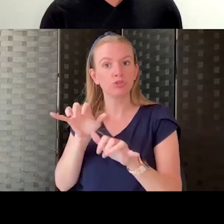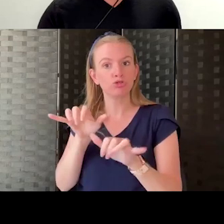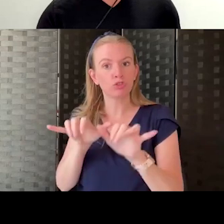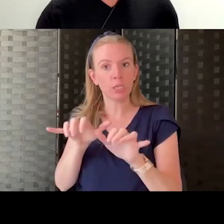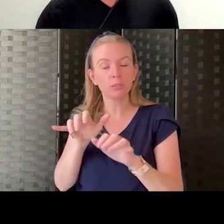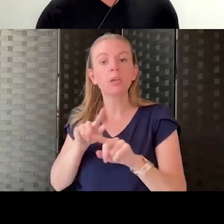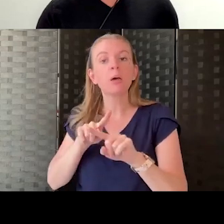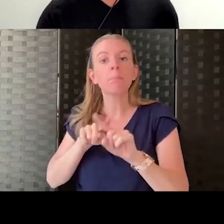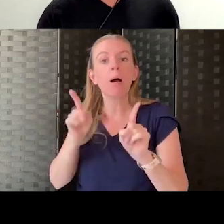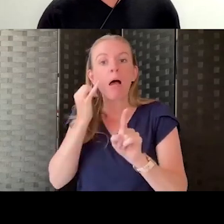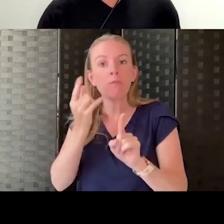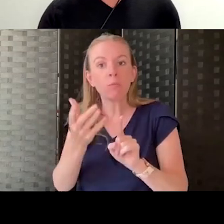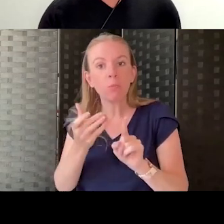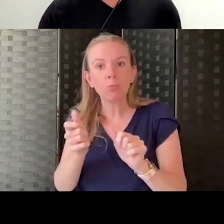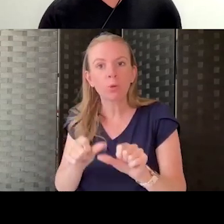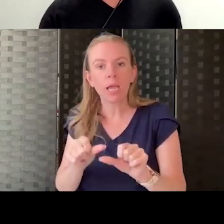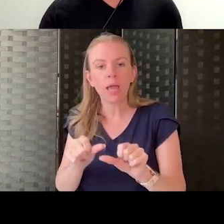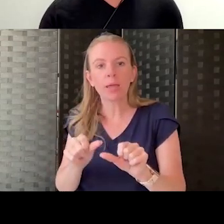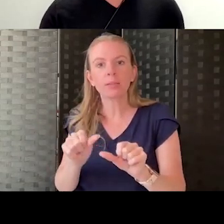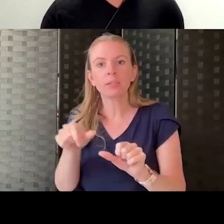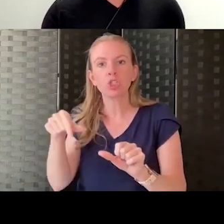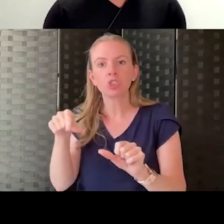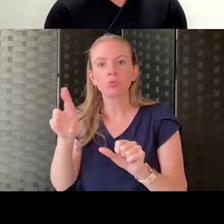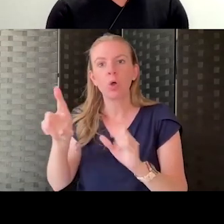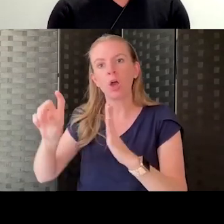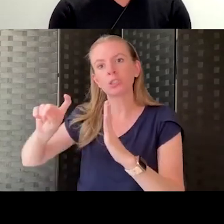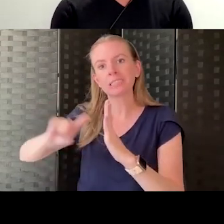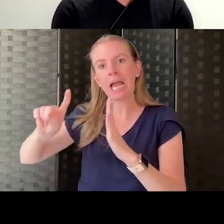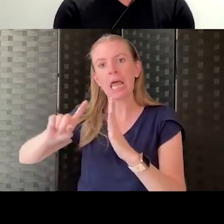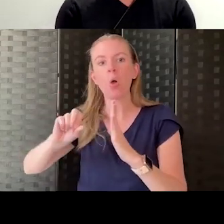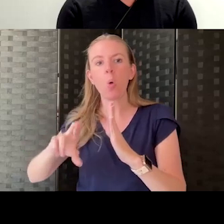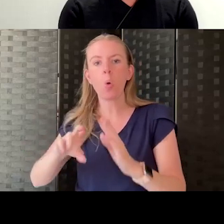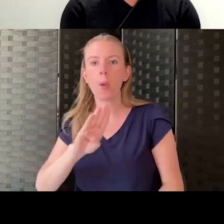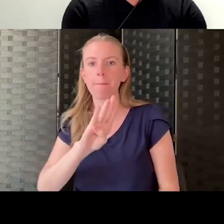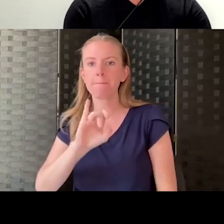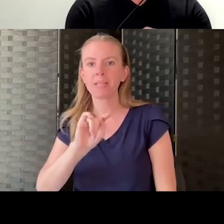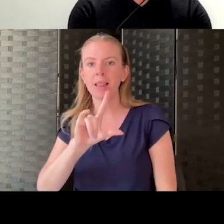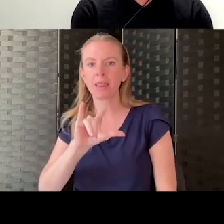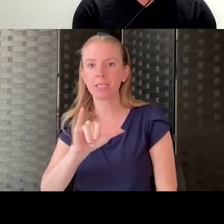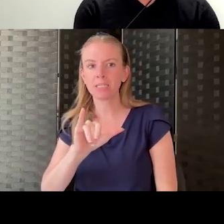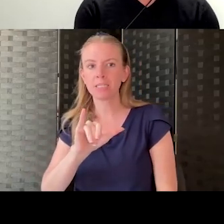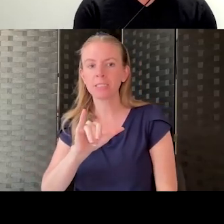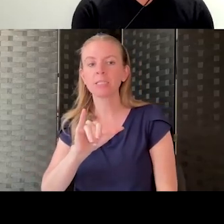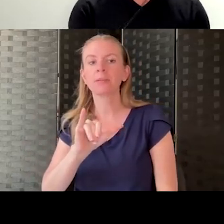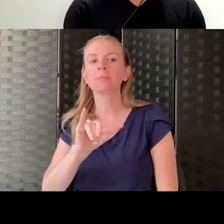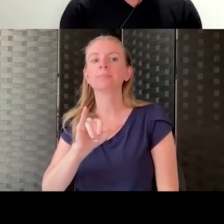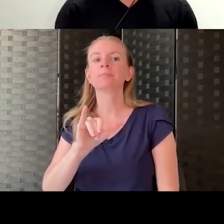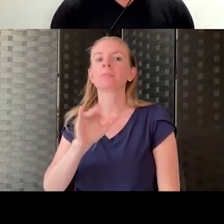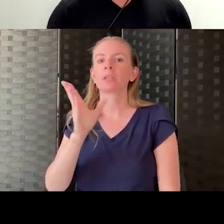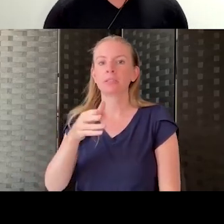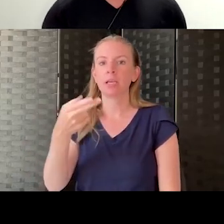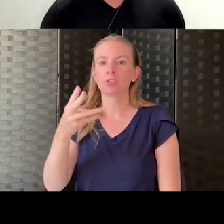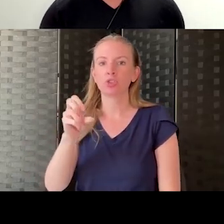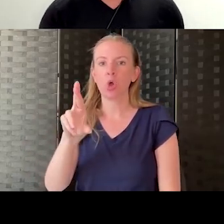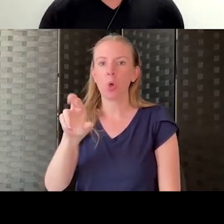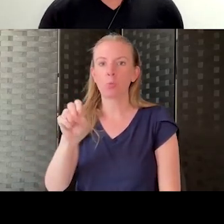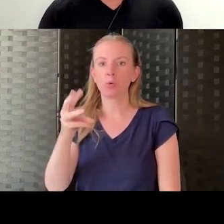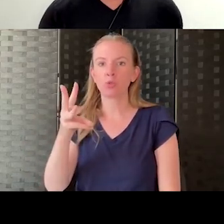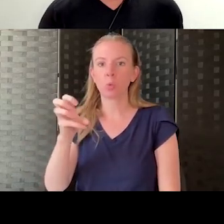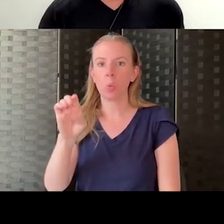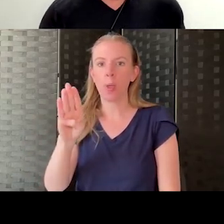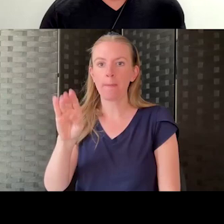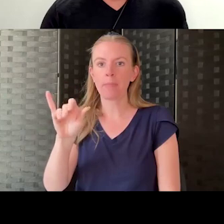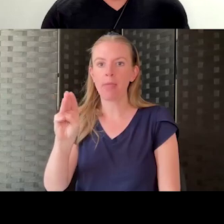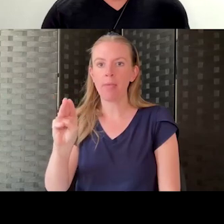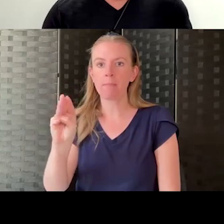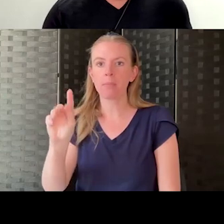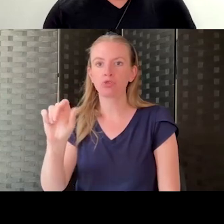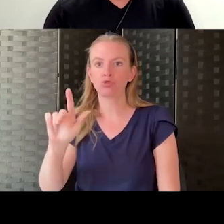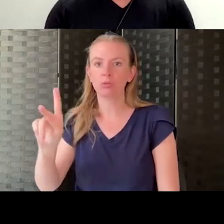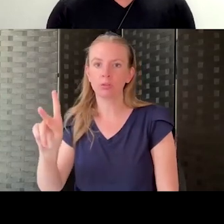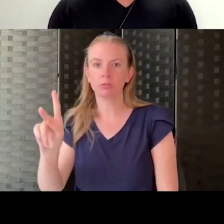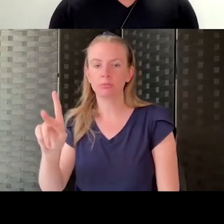if you want to, you can either scan it or just visit the bitly link -- bit.ly/homerswebaimtalk.